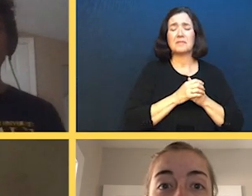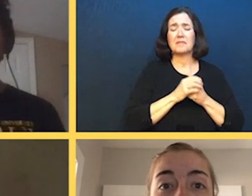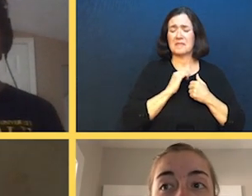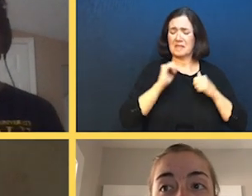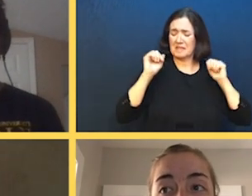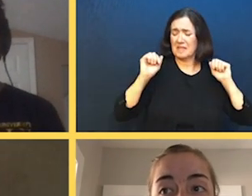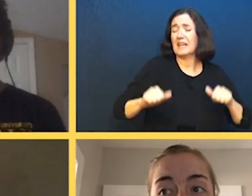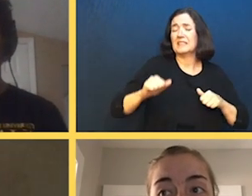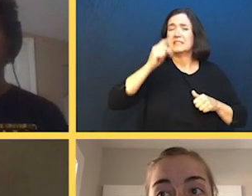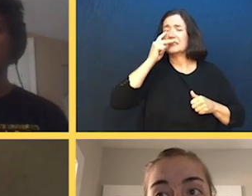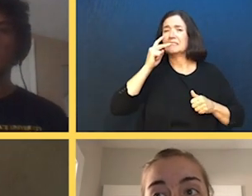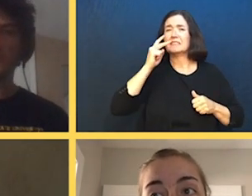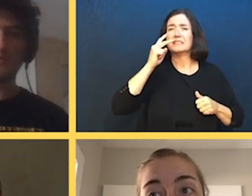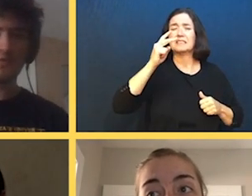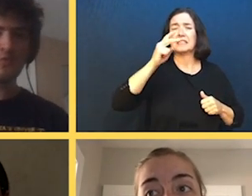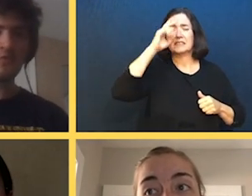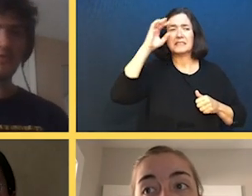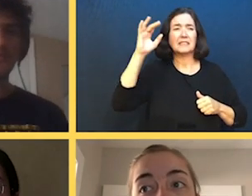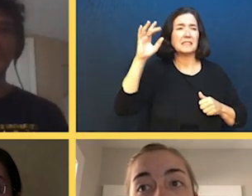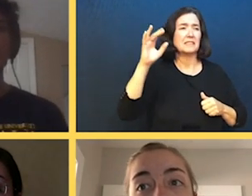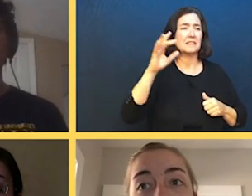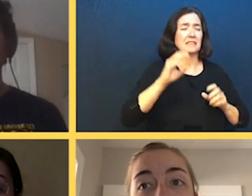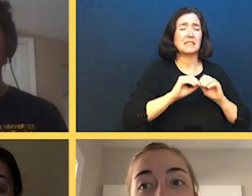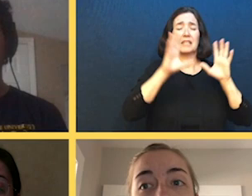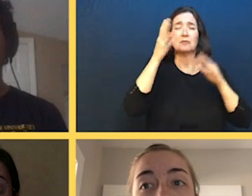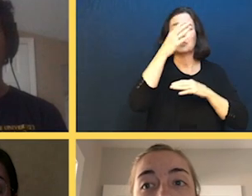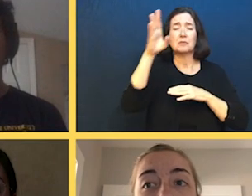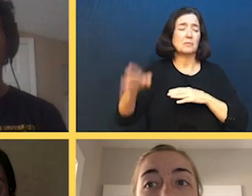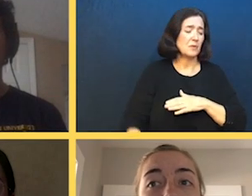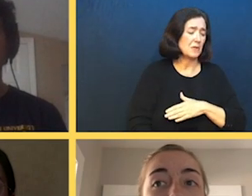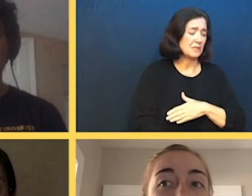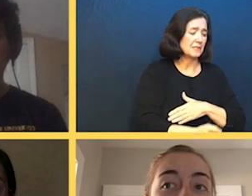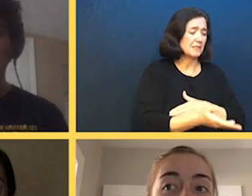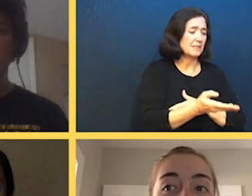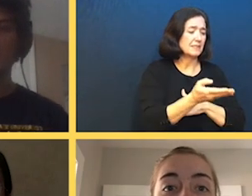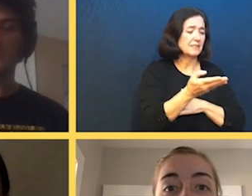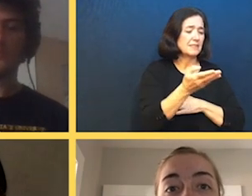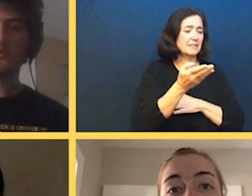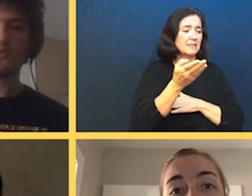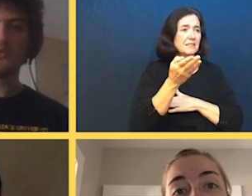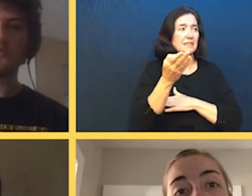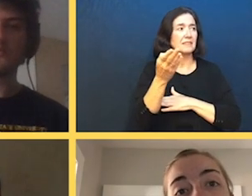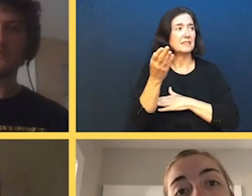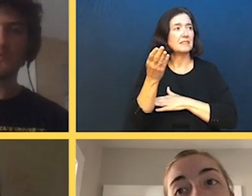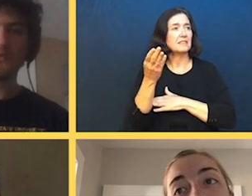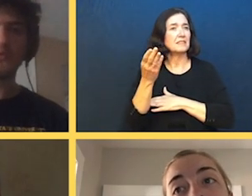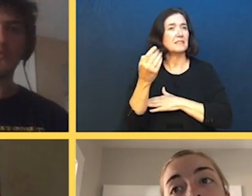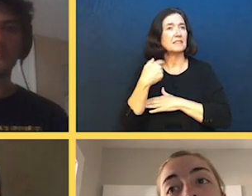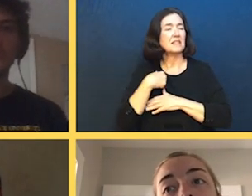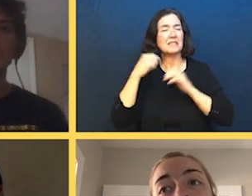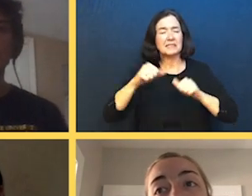I can see the light of a clear blue morning